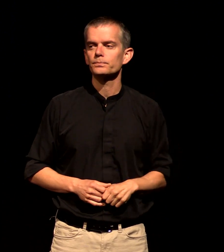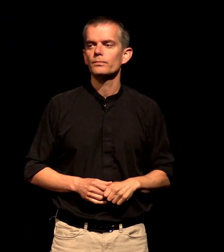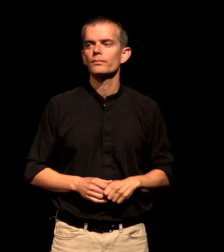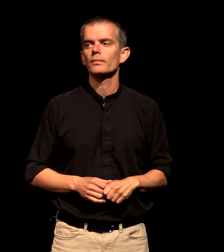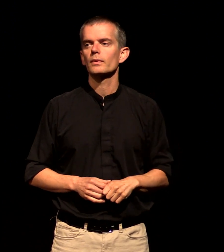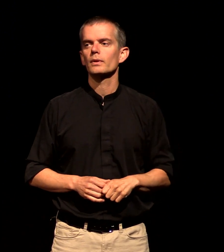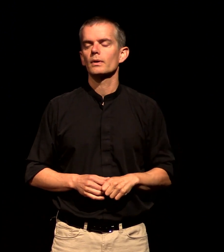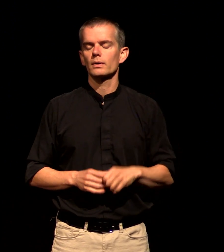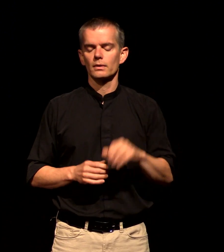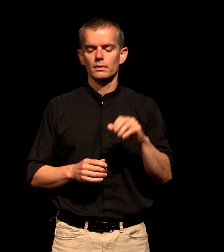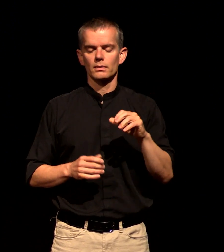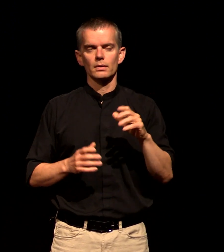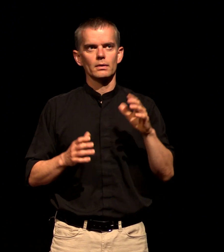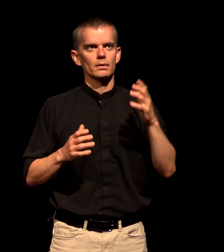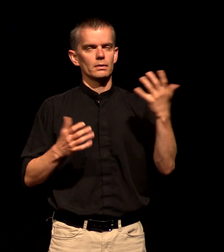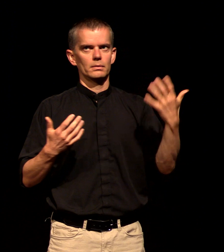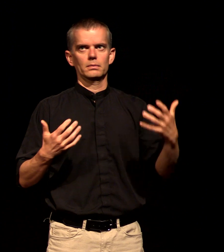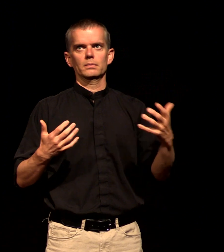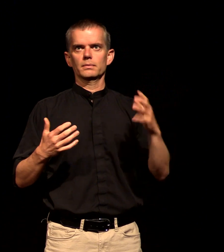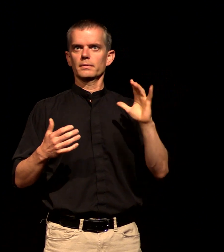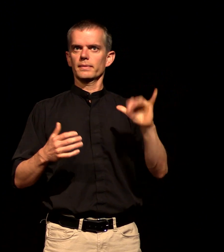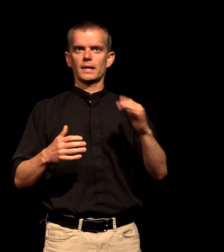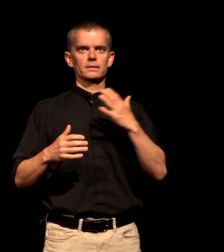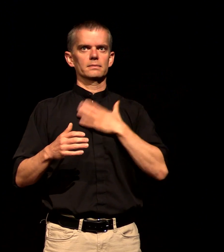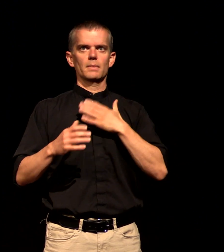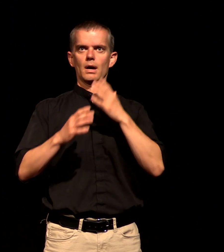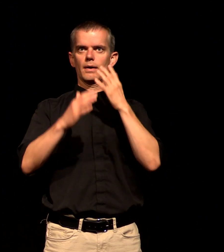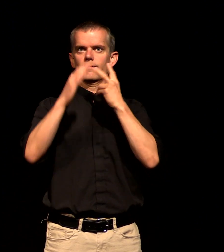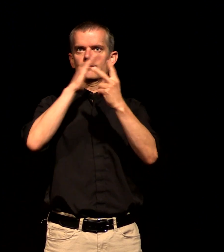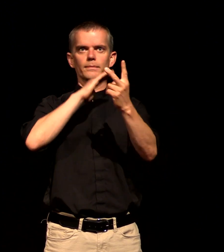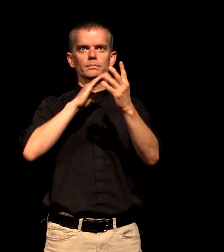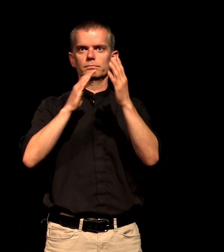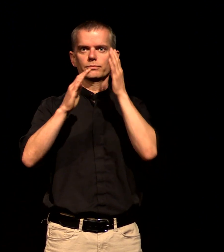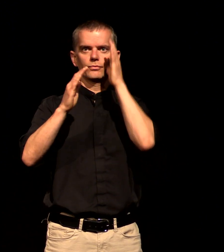all you have done, oh, Lord. I remember your wonderful,